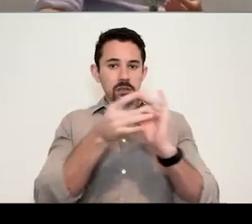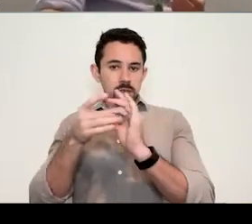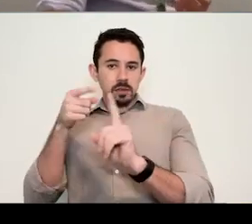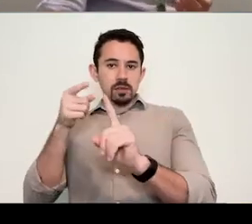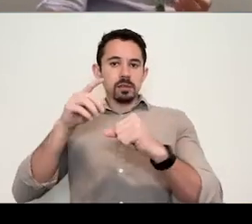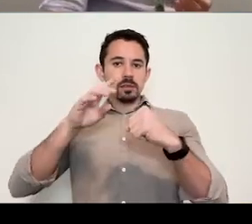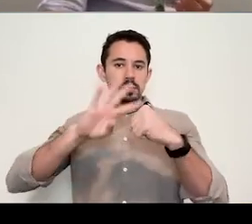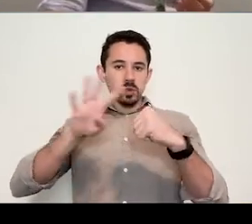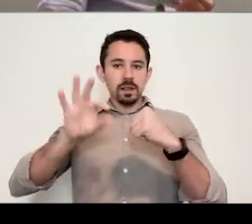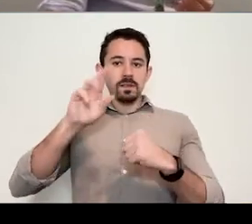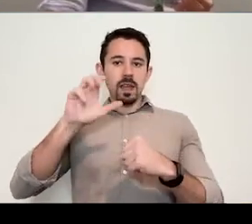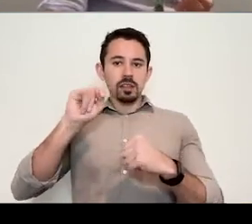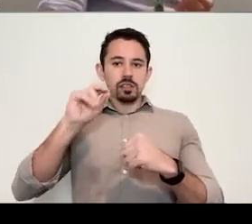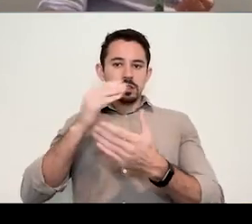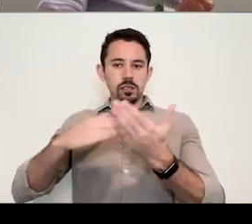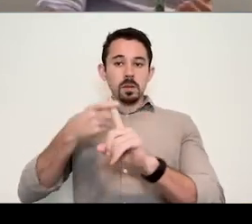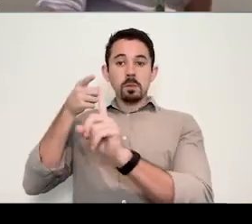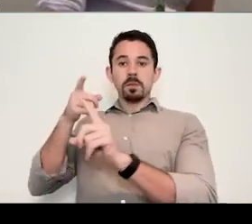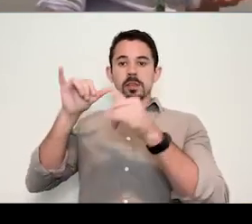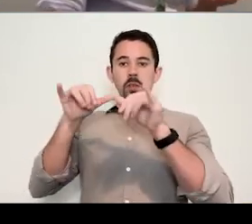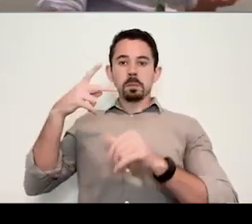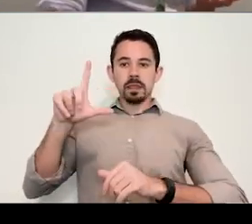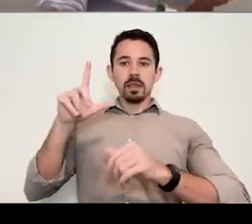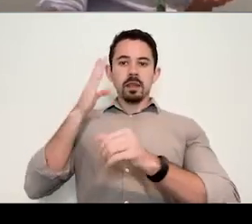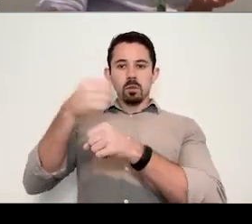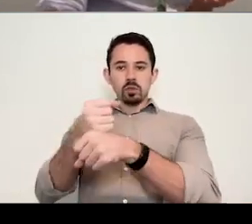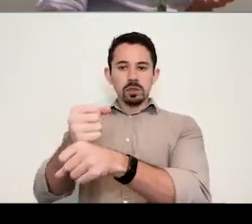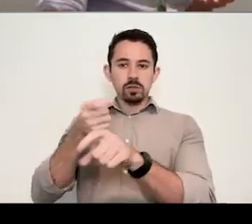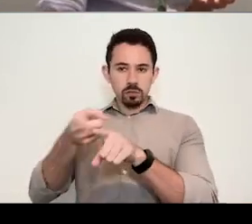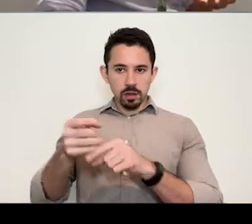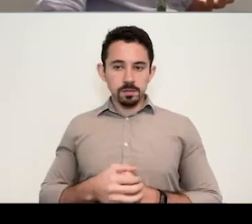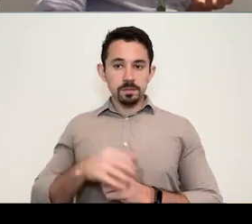the cell associated and secreted fractions from an engineered Pel over producing strain,